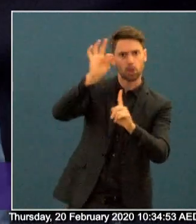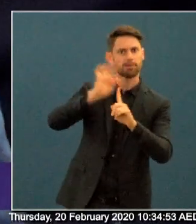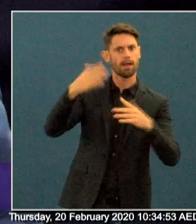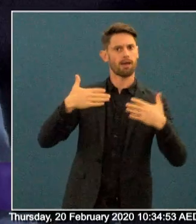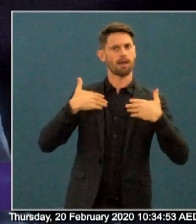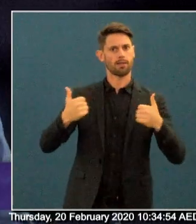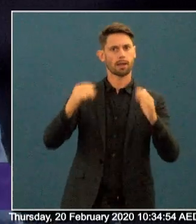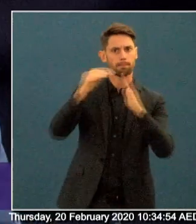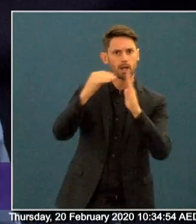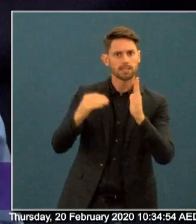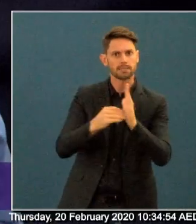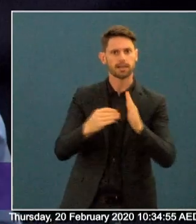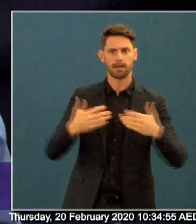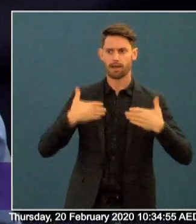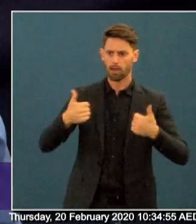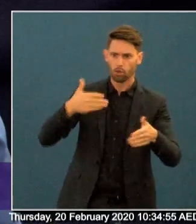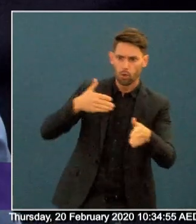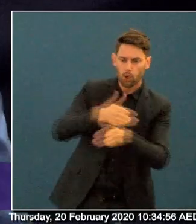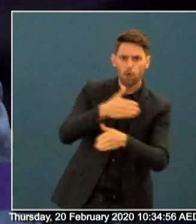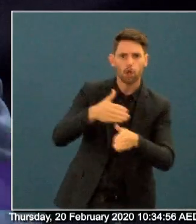supports for people with intellectual and developmental disabilities.